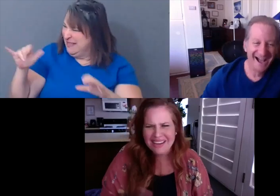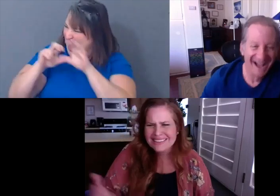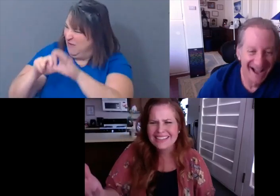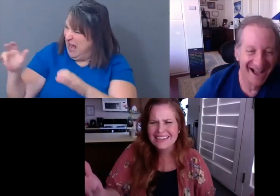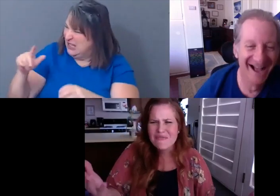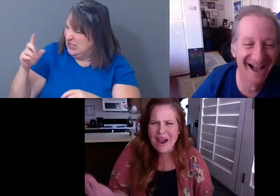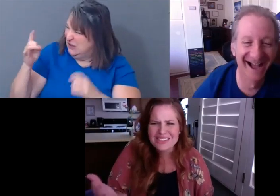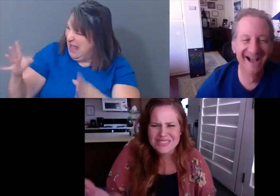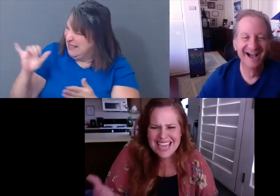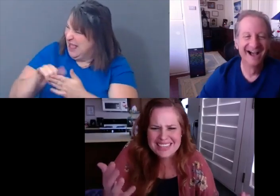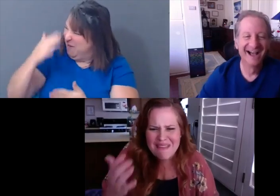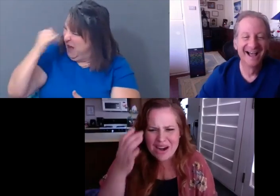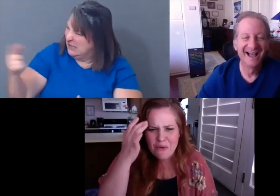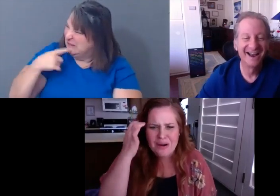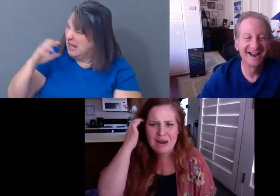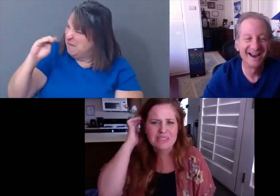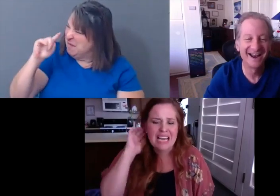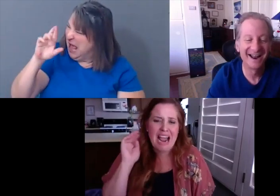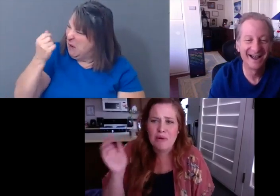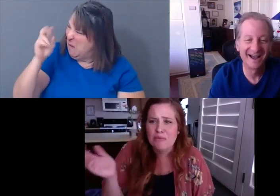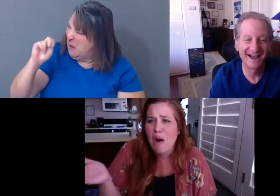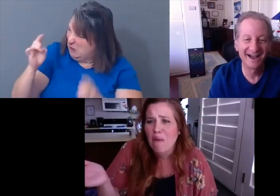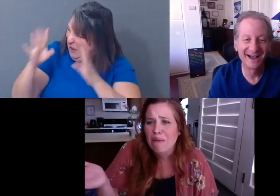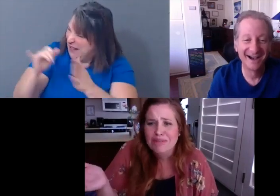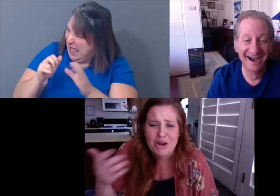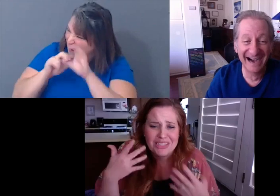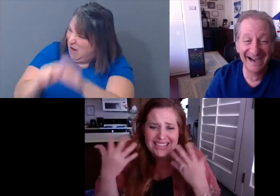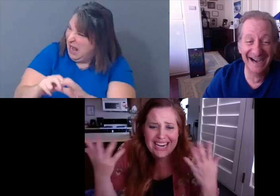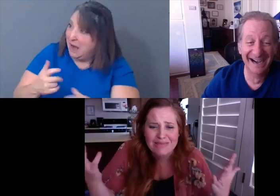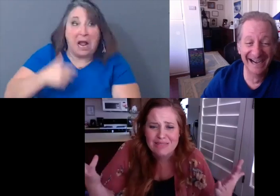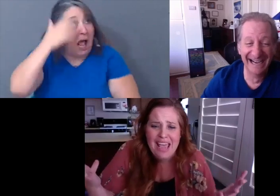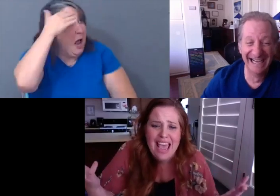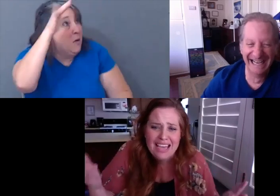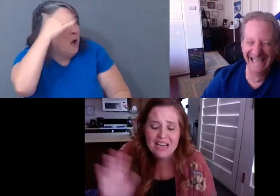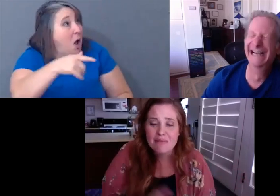What, why did you say the Matterhorn? I was like, I don't know, it was the only thing that came to my head.